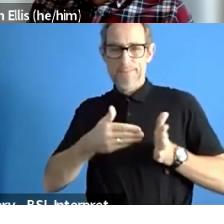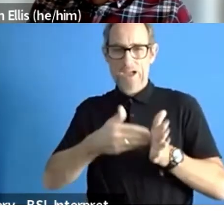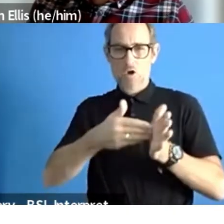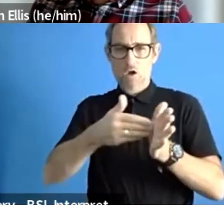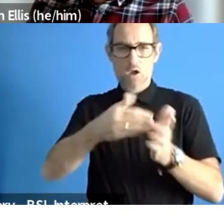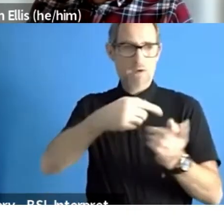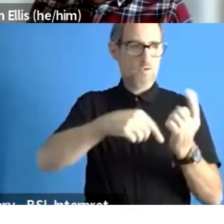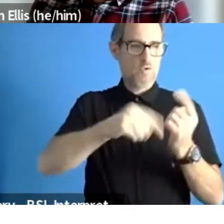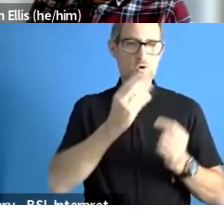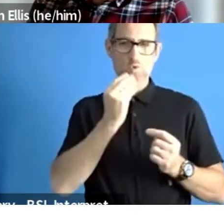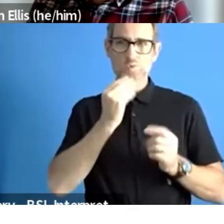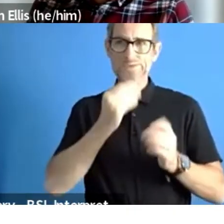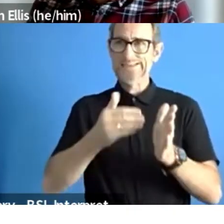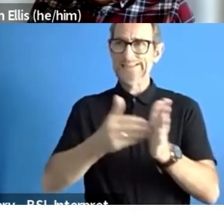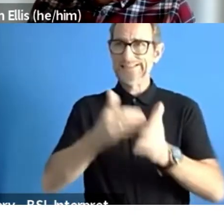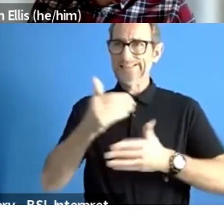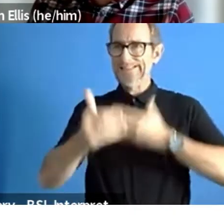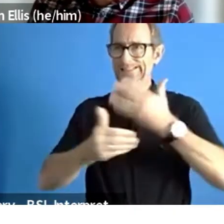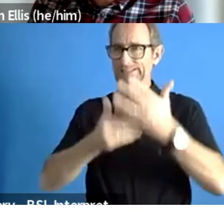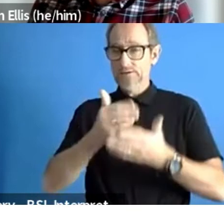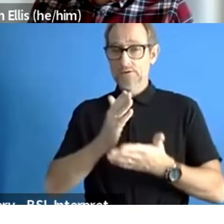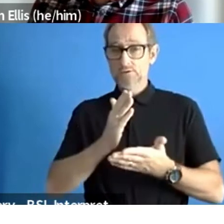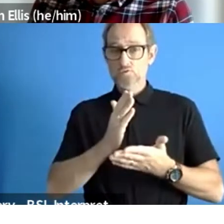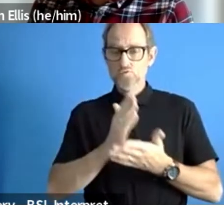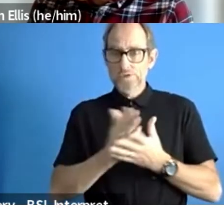face because I believe that really helps the team to understand why